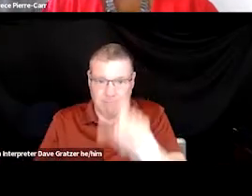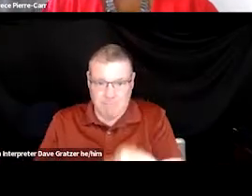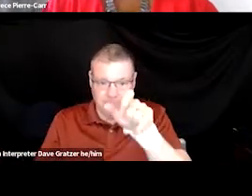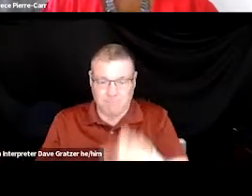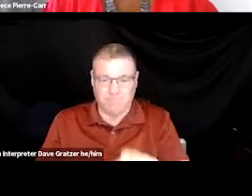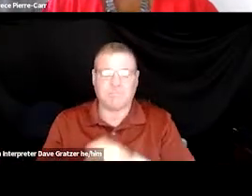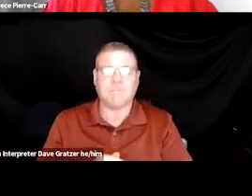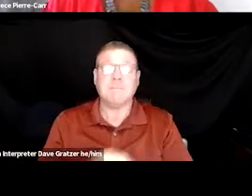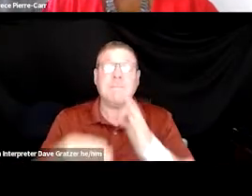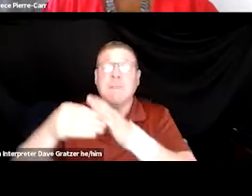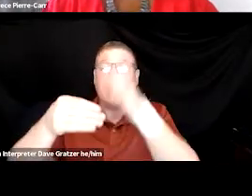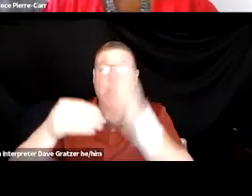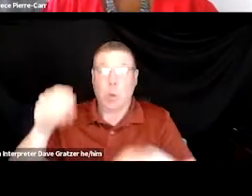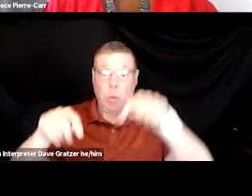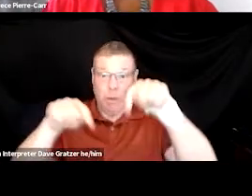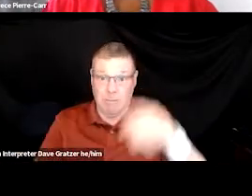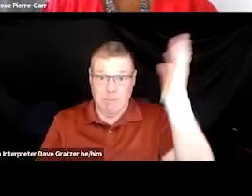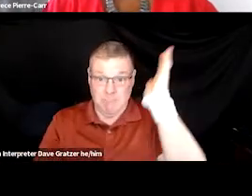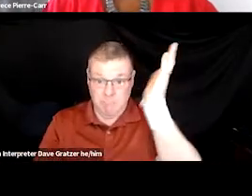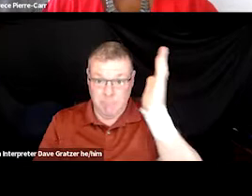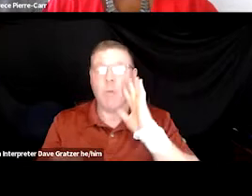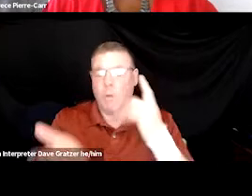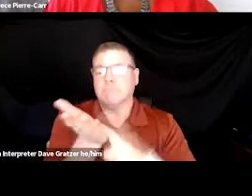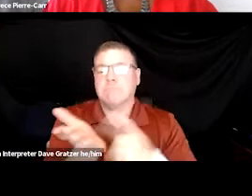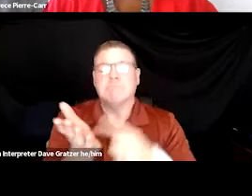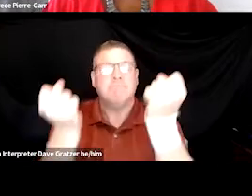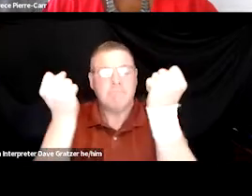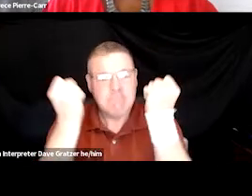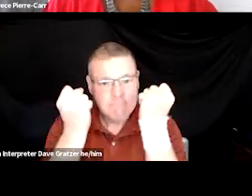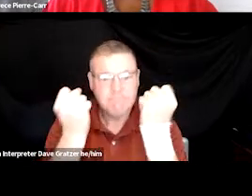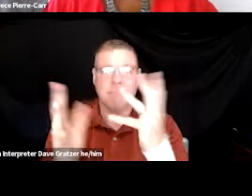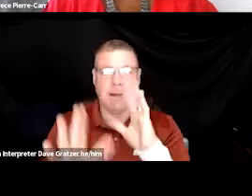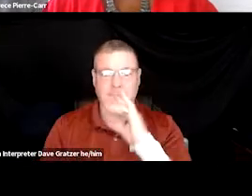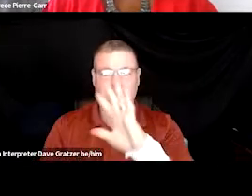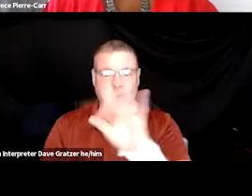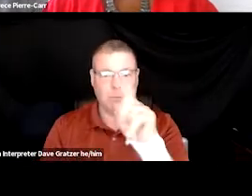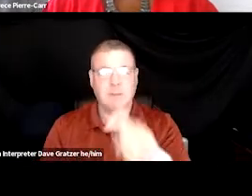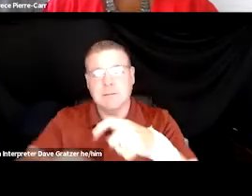At the conclusion of this presentation, we will address as many of your questions as time permits.